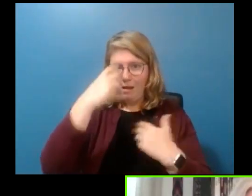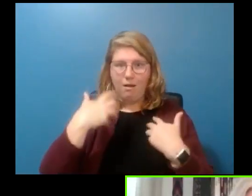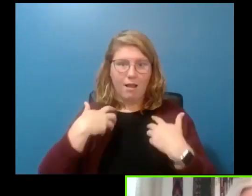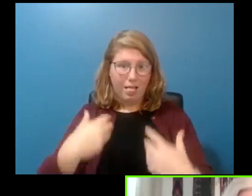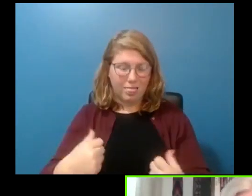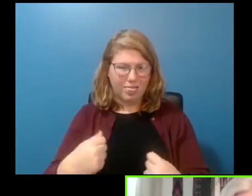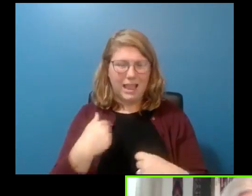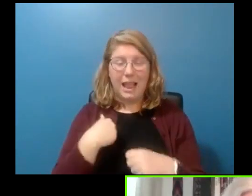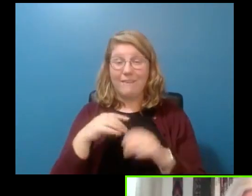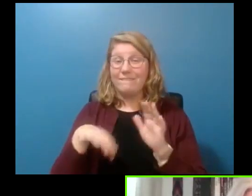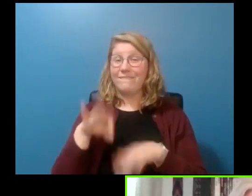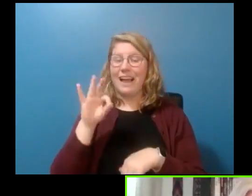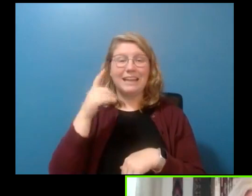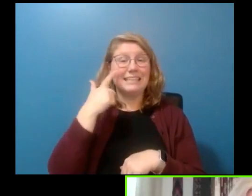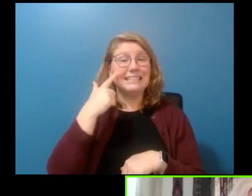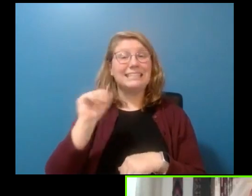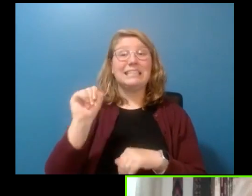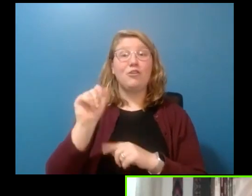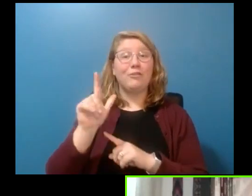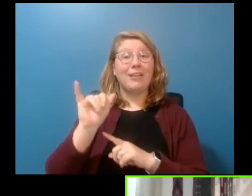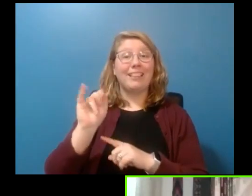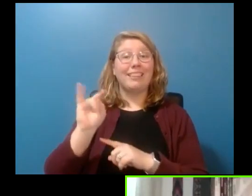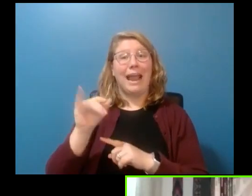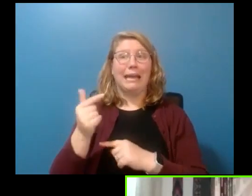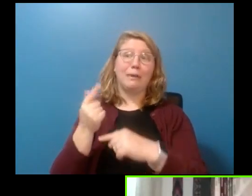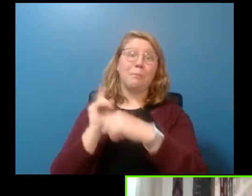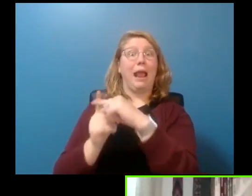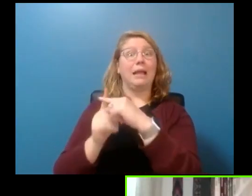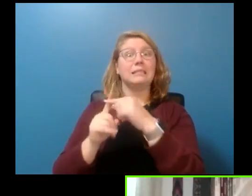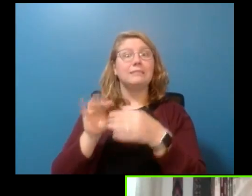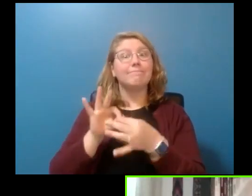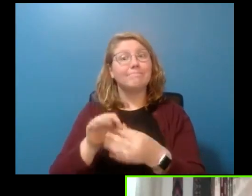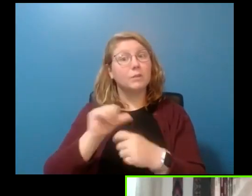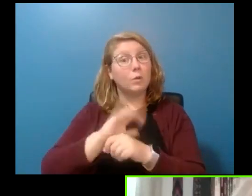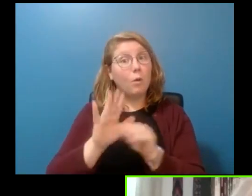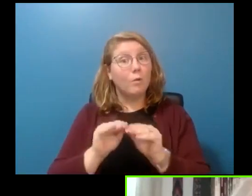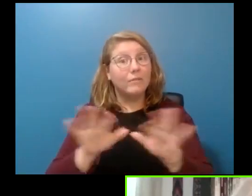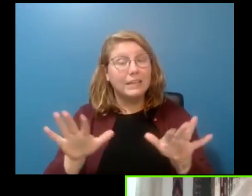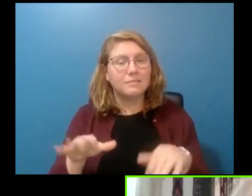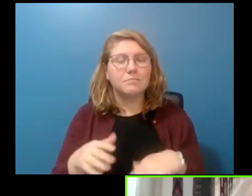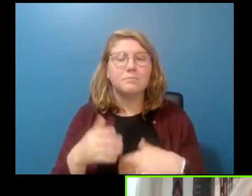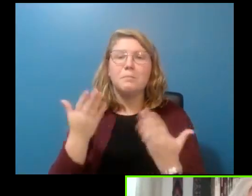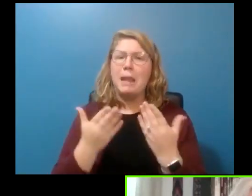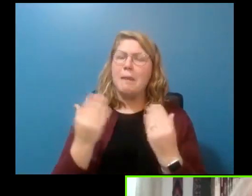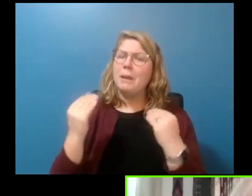whether it is sports or music or whatever, you want to be concerned about that.